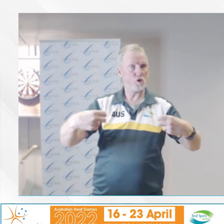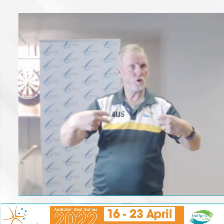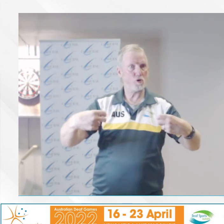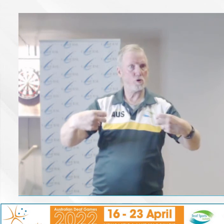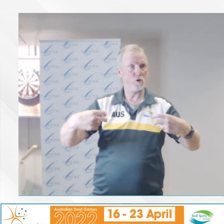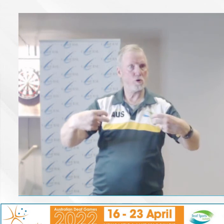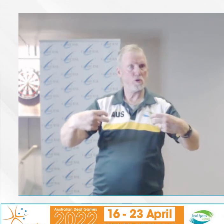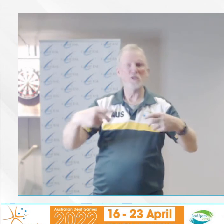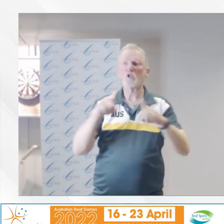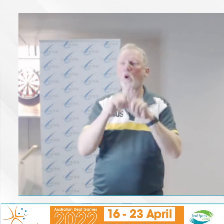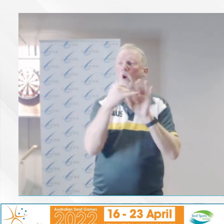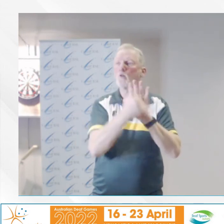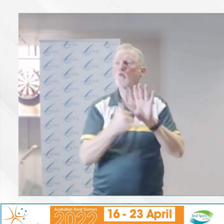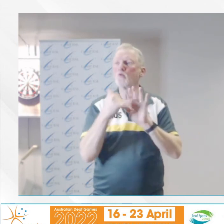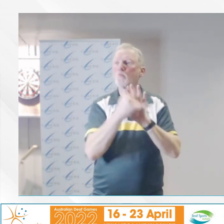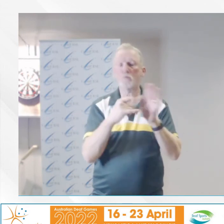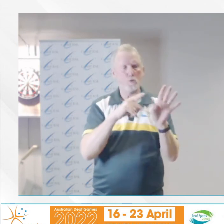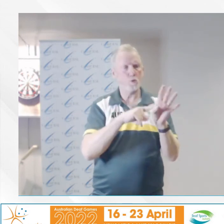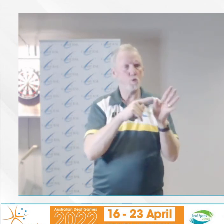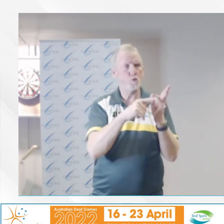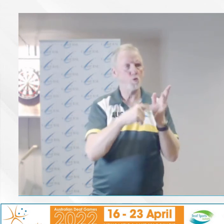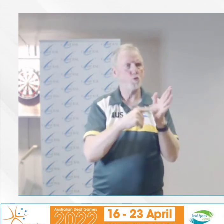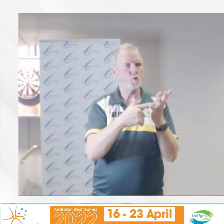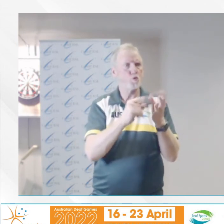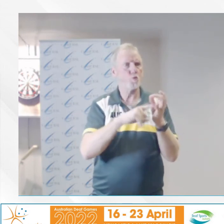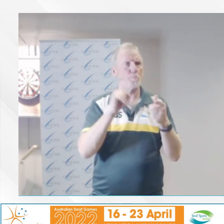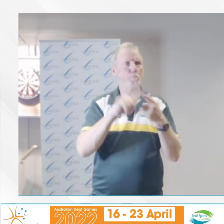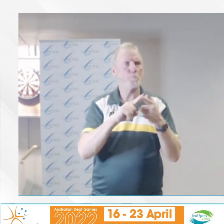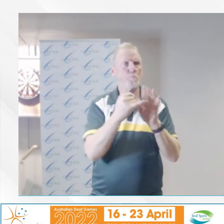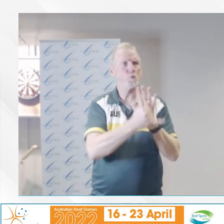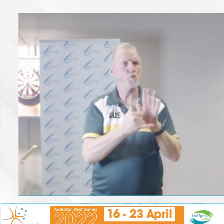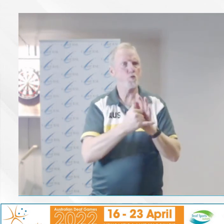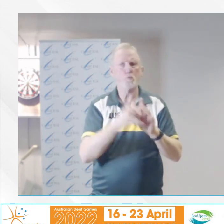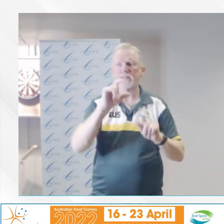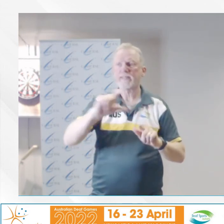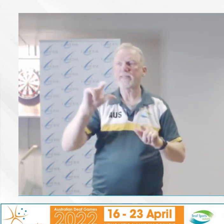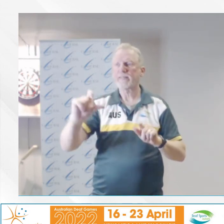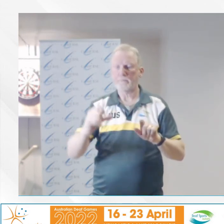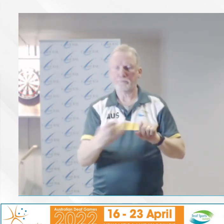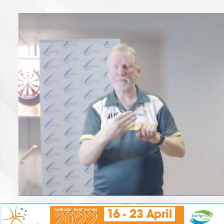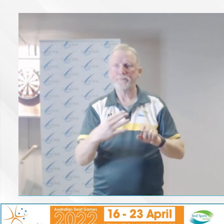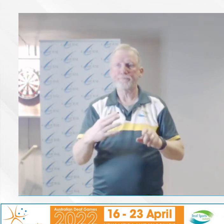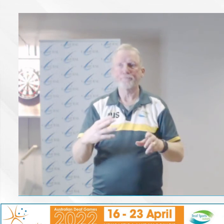and the captions will be also included once we're uh youtube there if you click